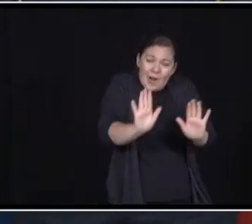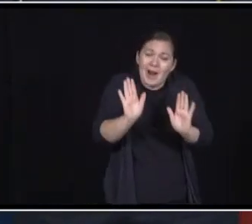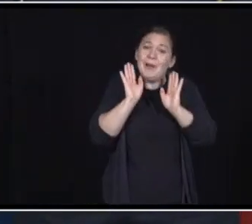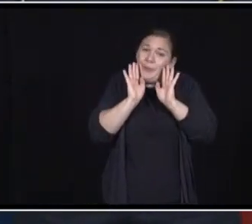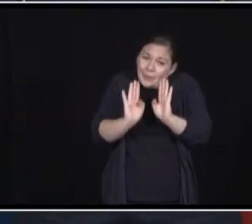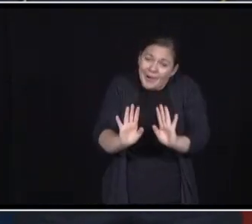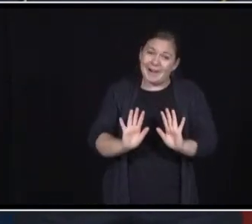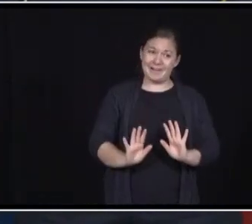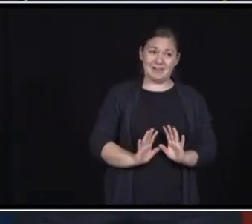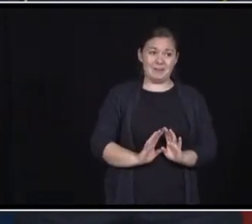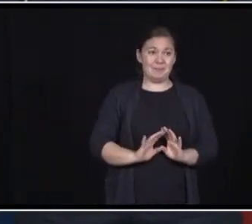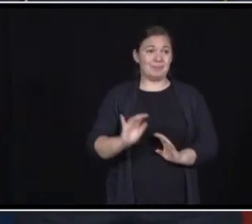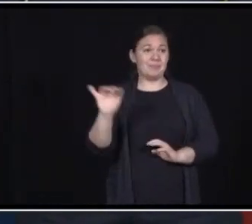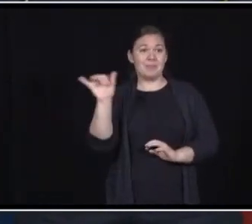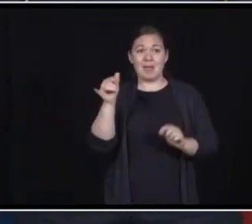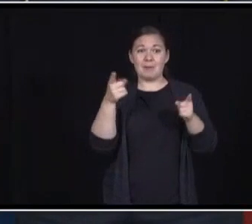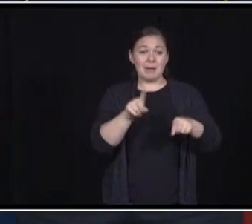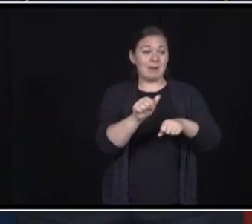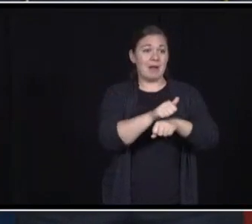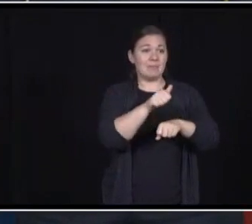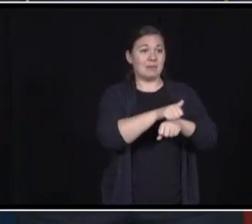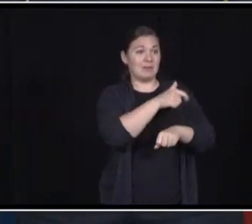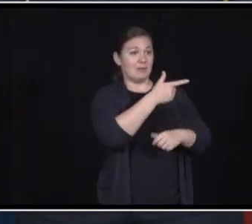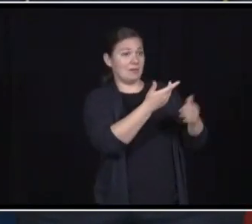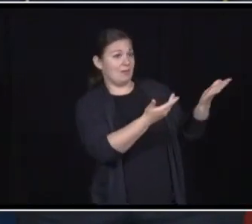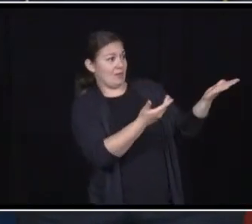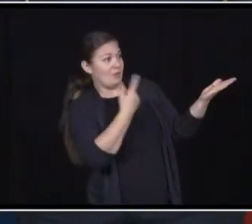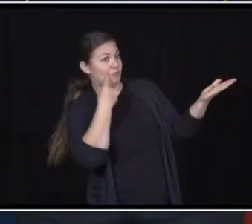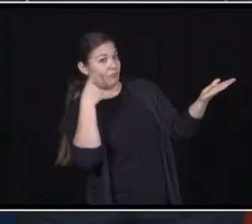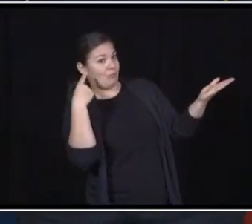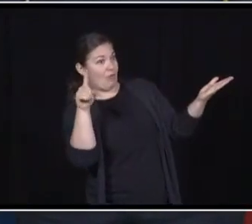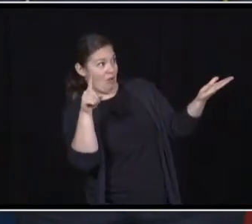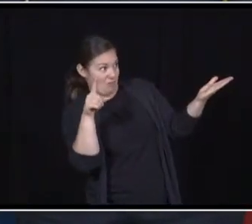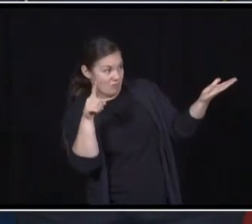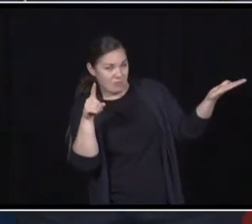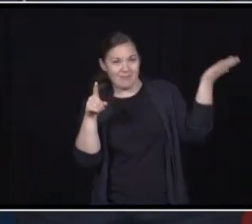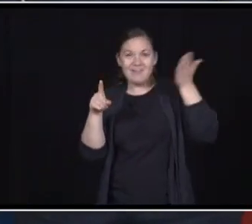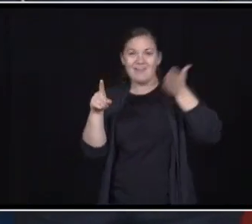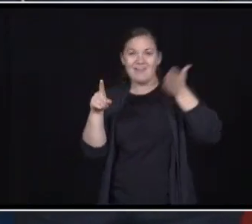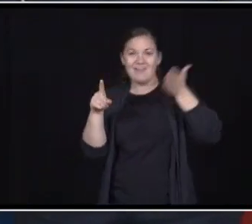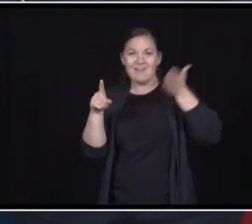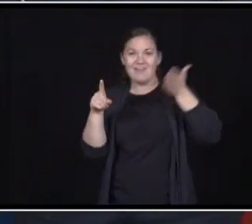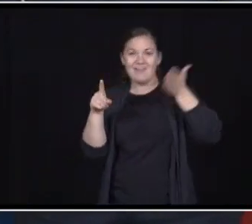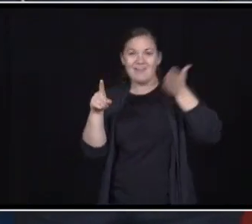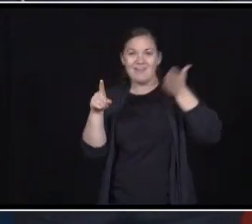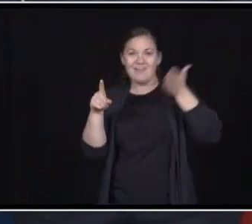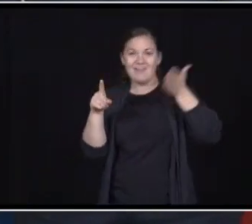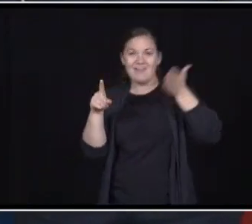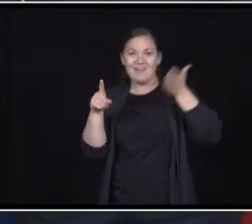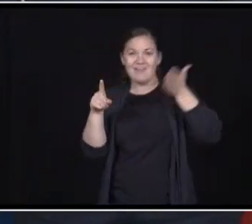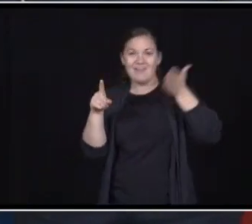relatively new, they are going to do in critical job as they have, as they have out in Alberta.